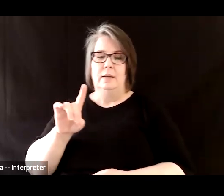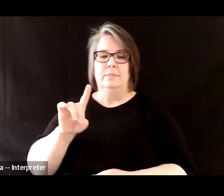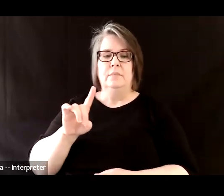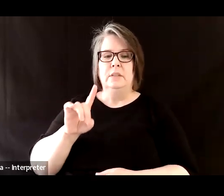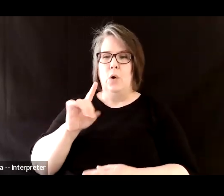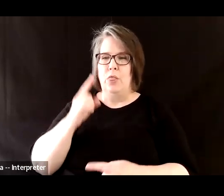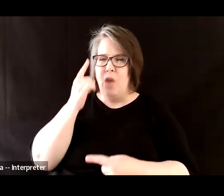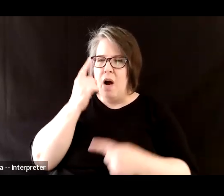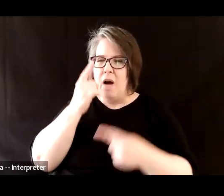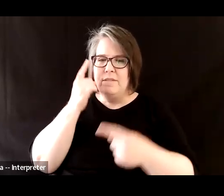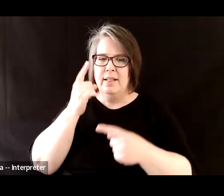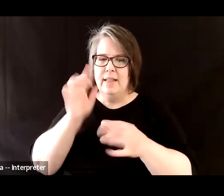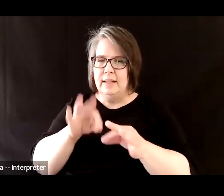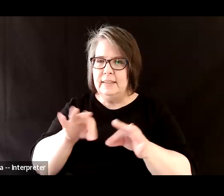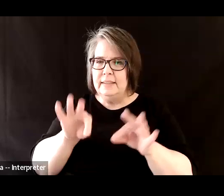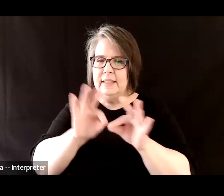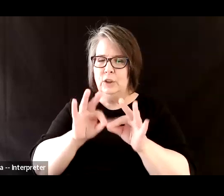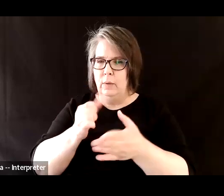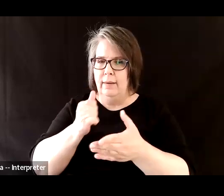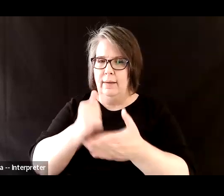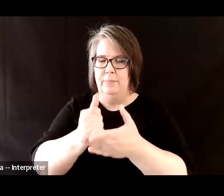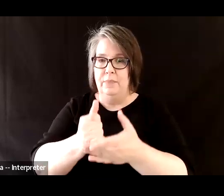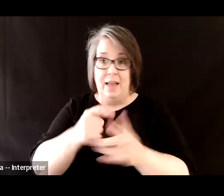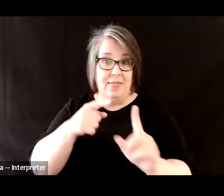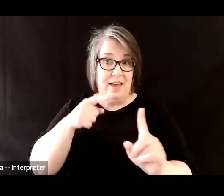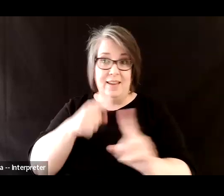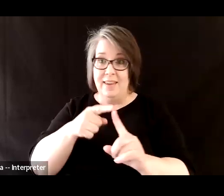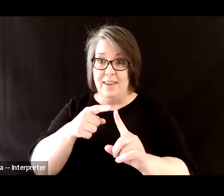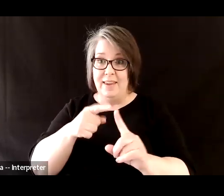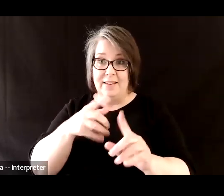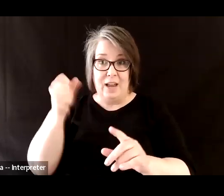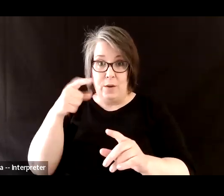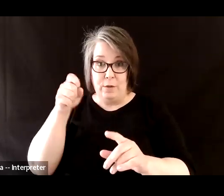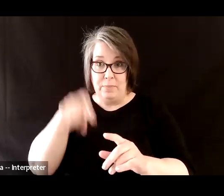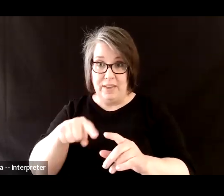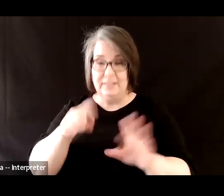The key sort of take away from this entire presentation is plan